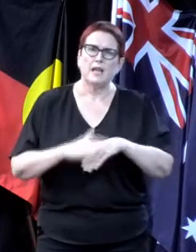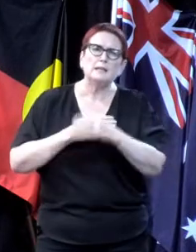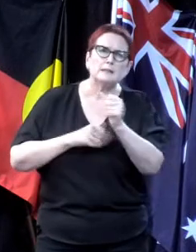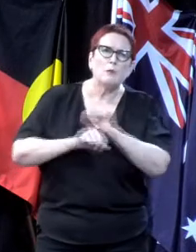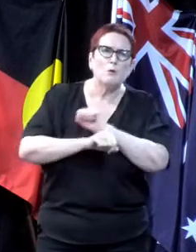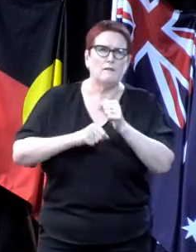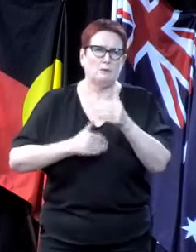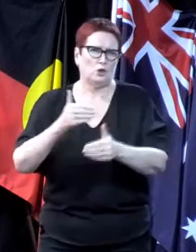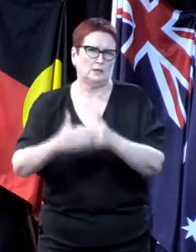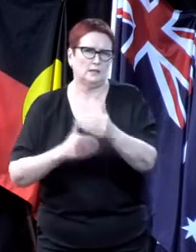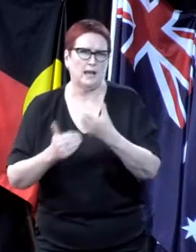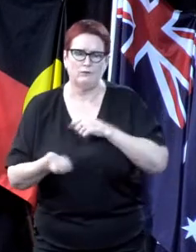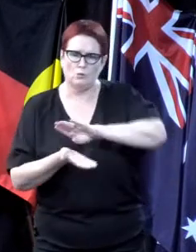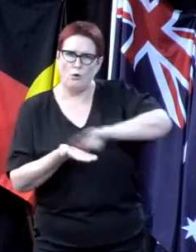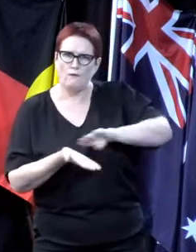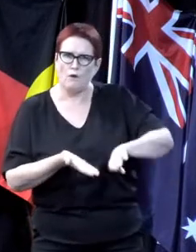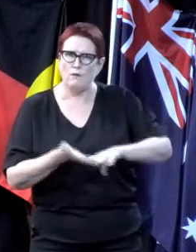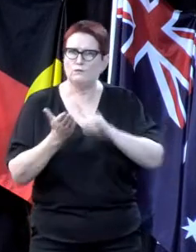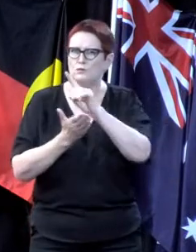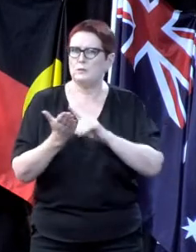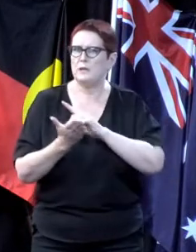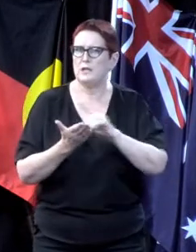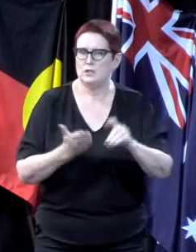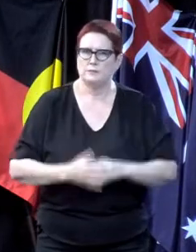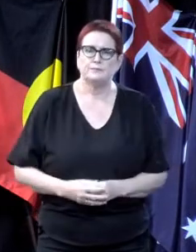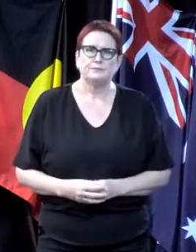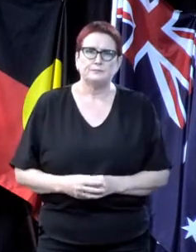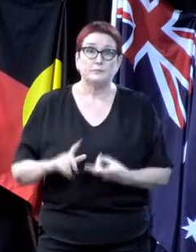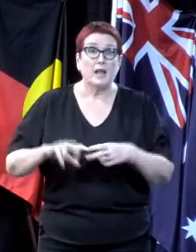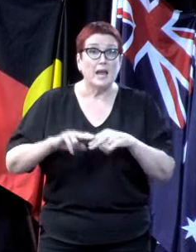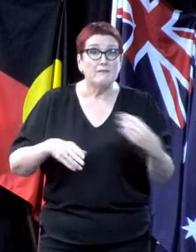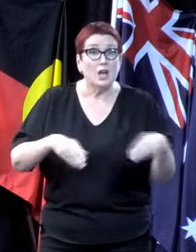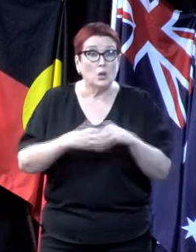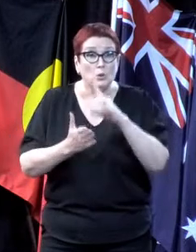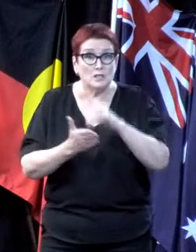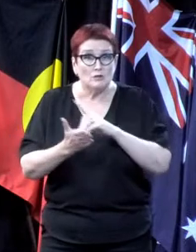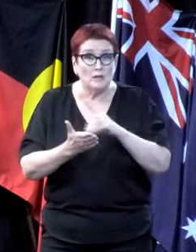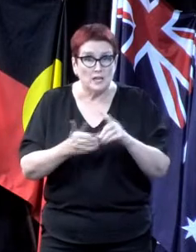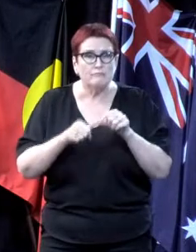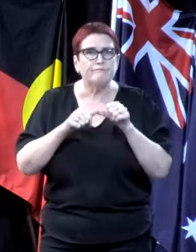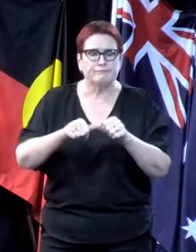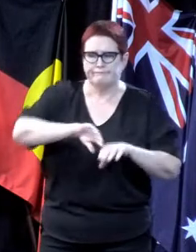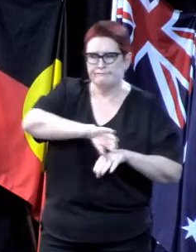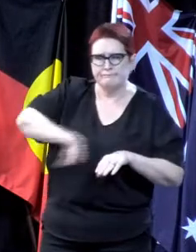because some of these can continue to perpetuate segregation and exclusion of students without it really having that intent